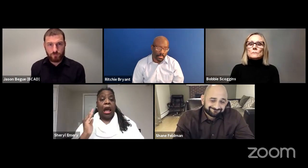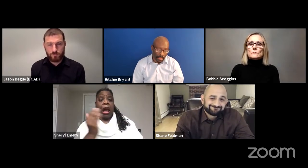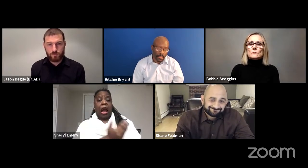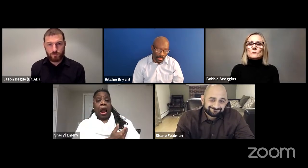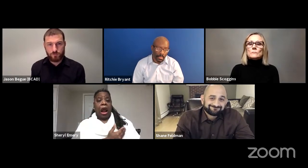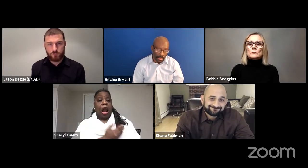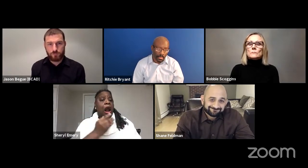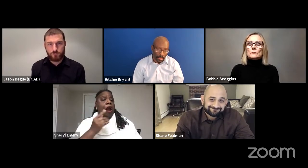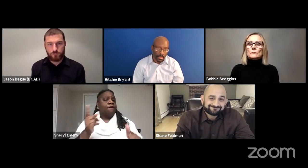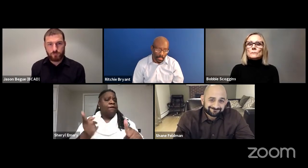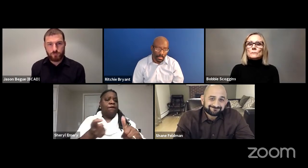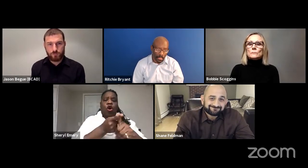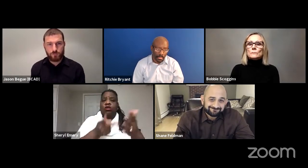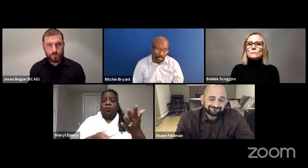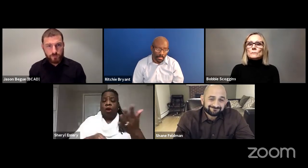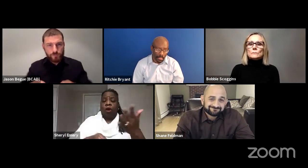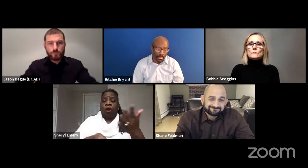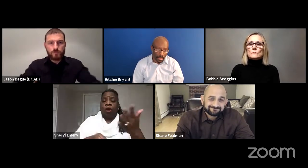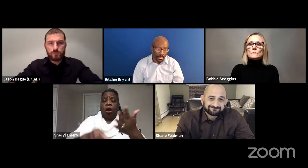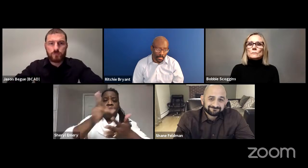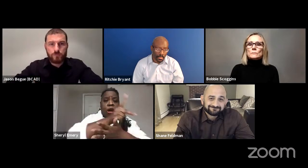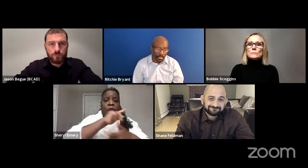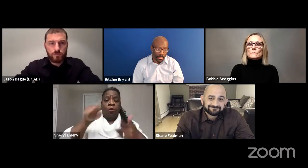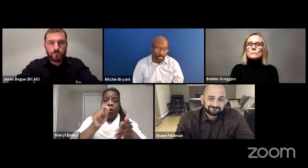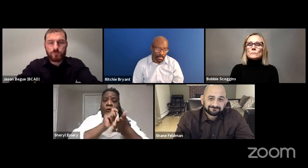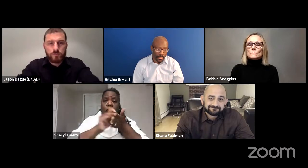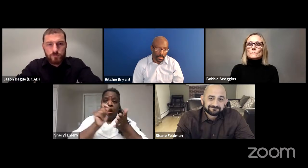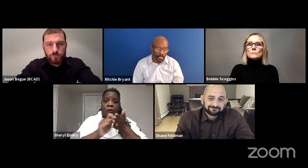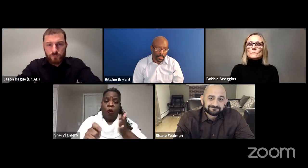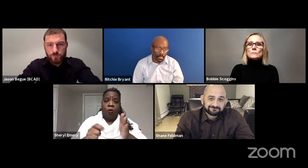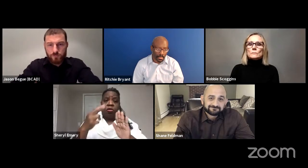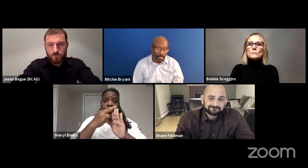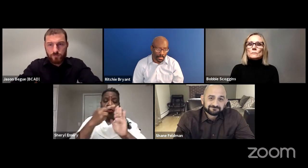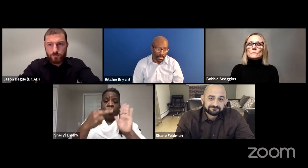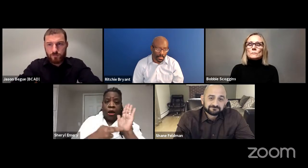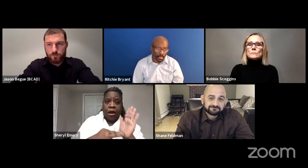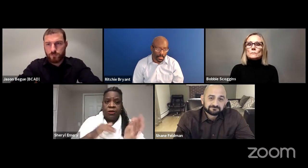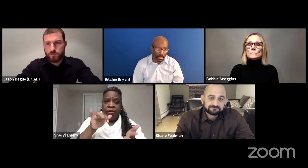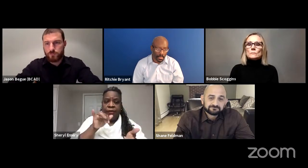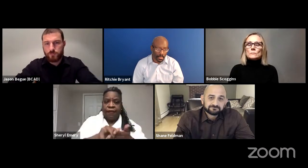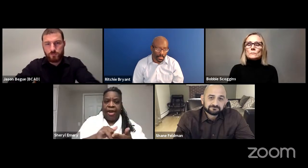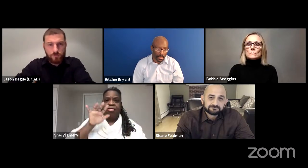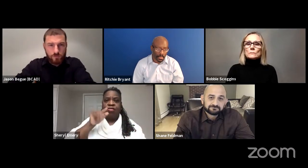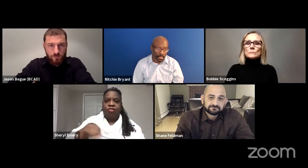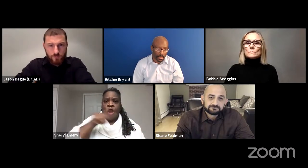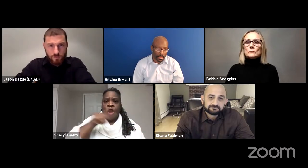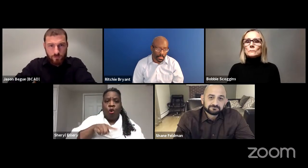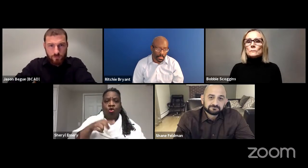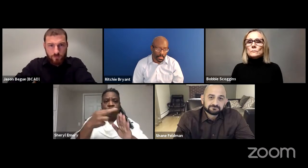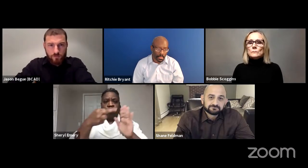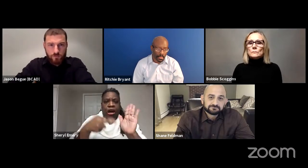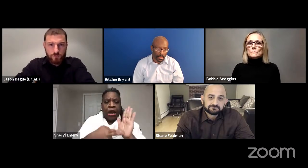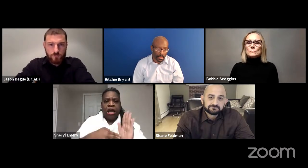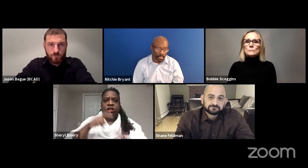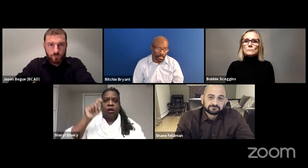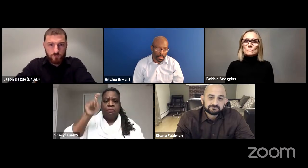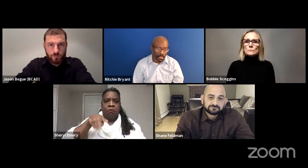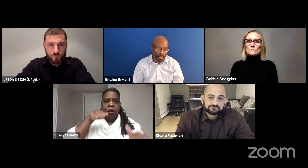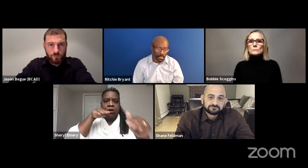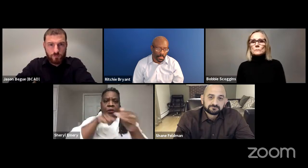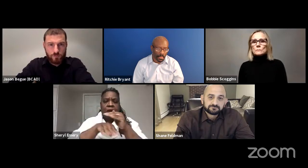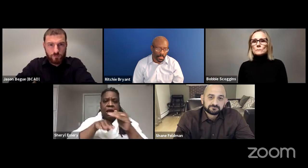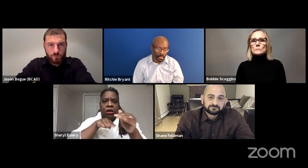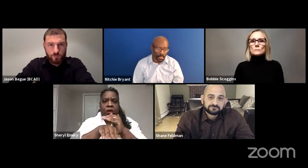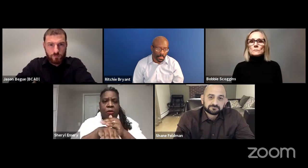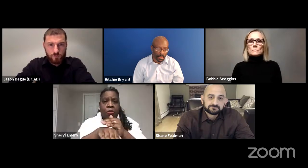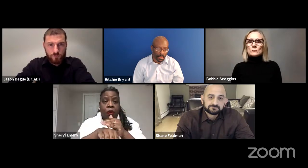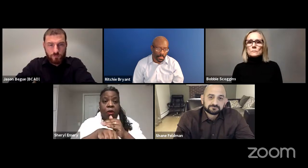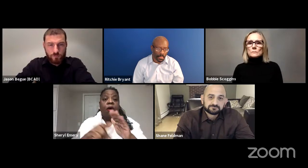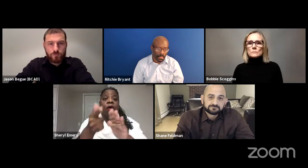as well as the Deaf‑Blind community. When we drafted the regulations, we said they must